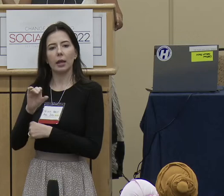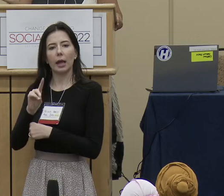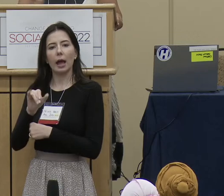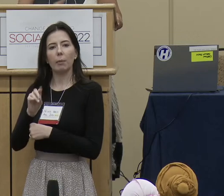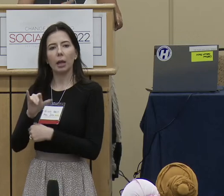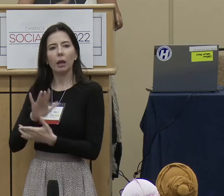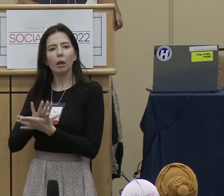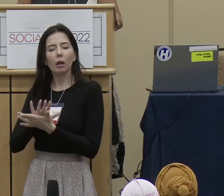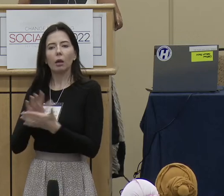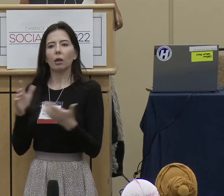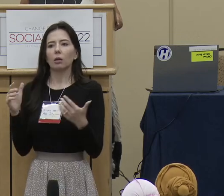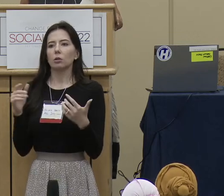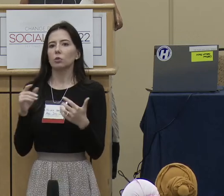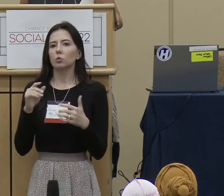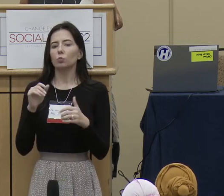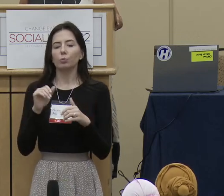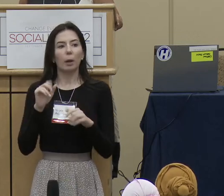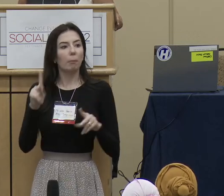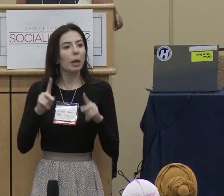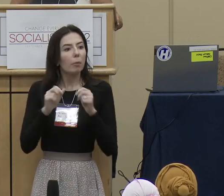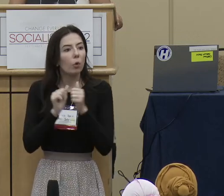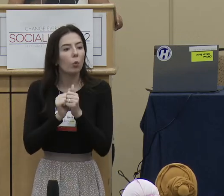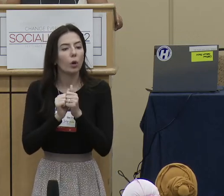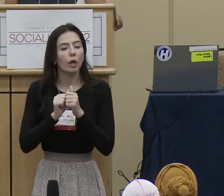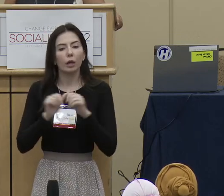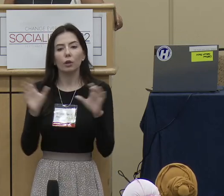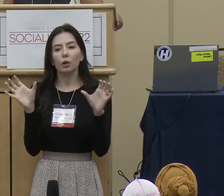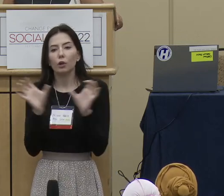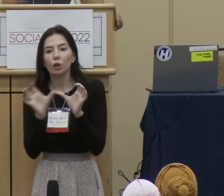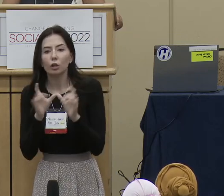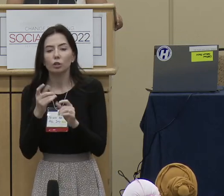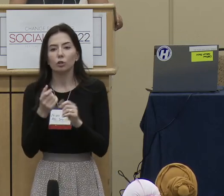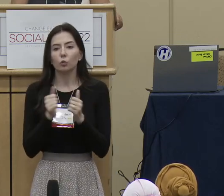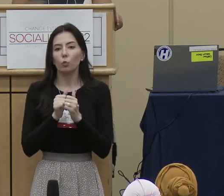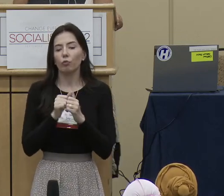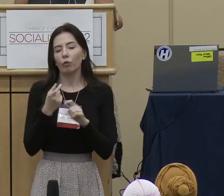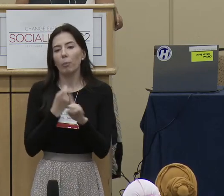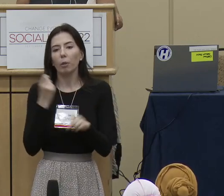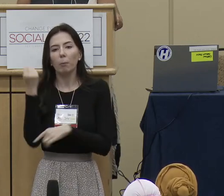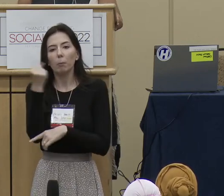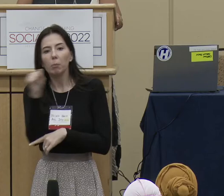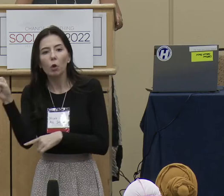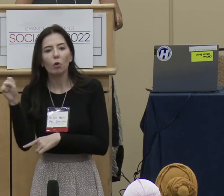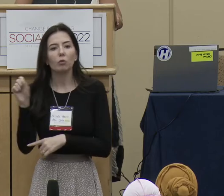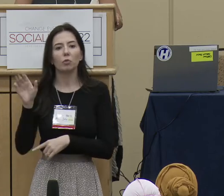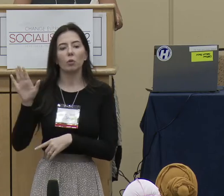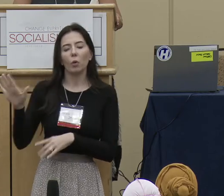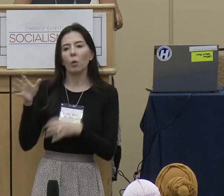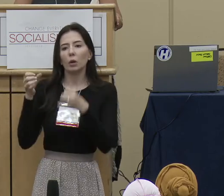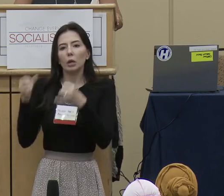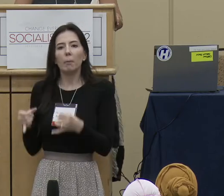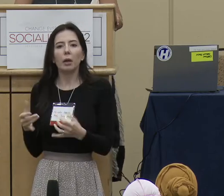work and research uh outside of the academy , where people with